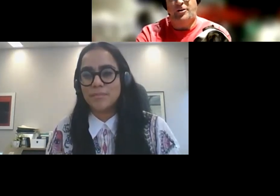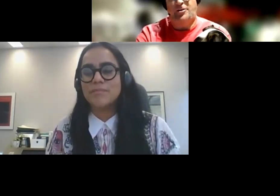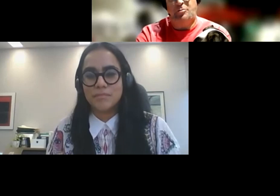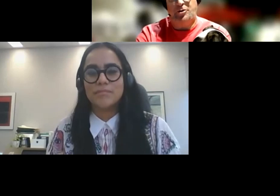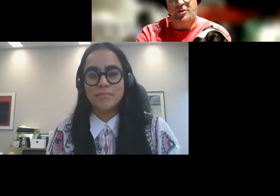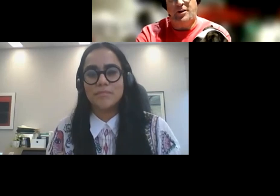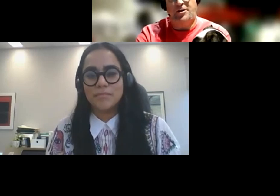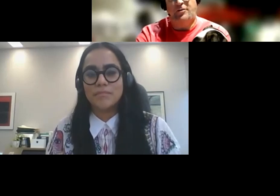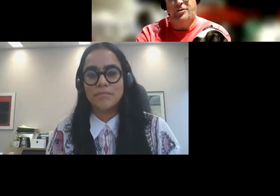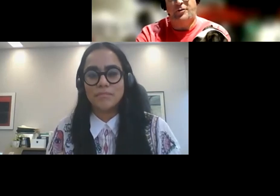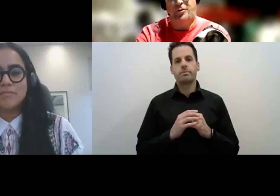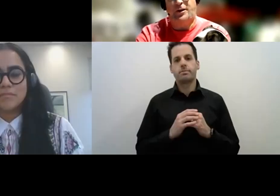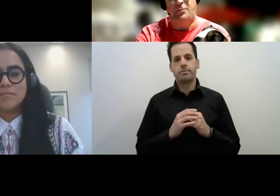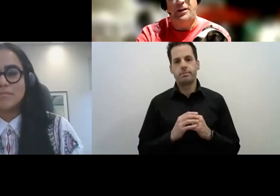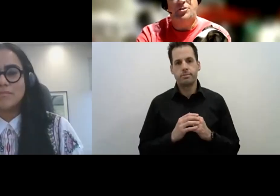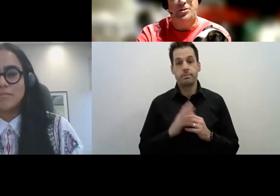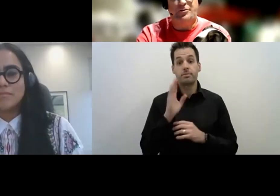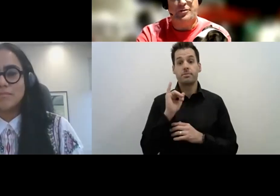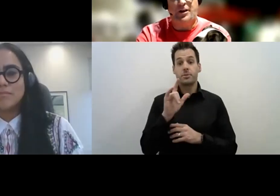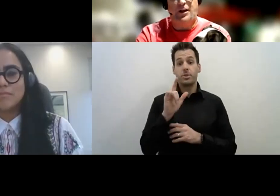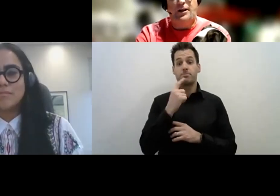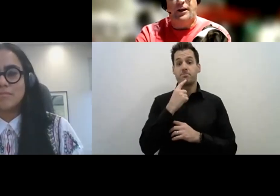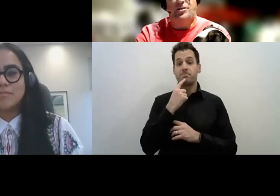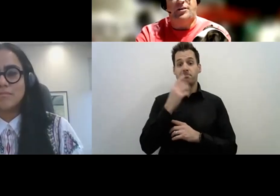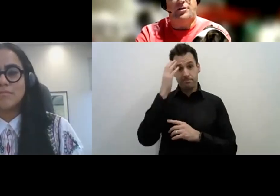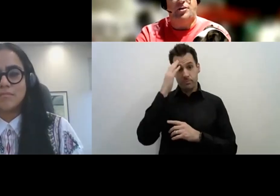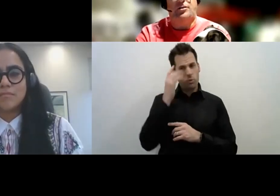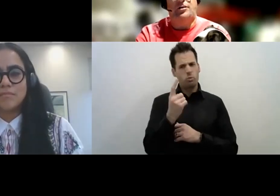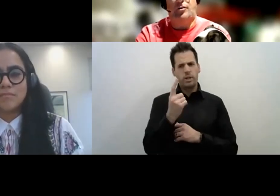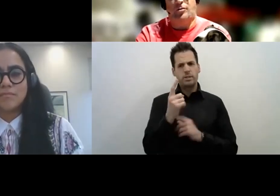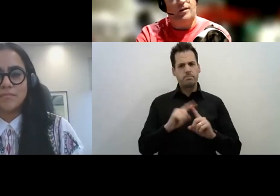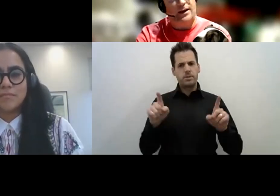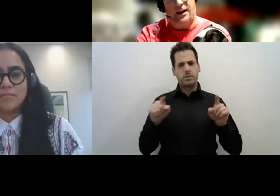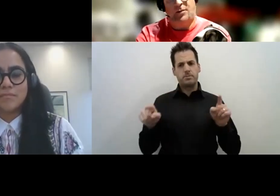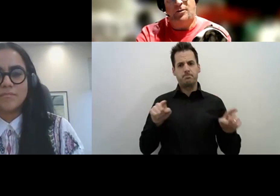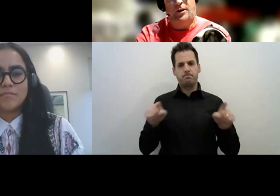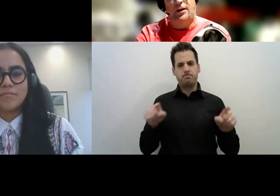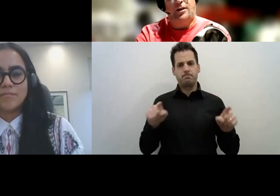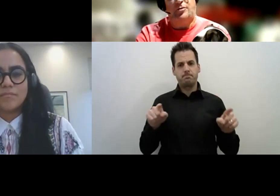support you there the difference for me the major difference is that the dog or any animal has been